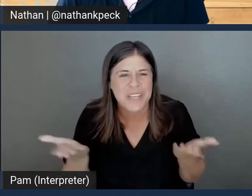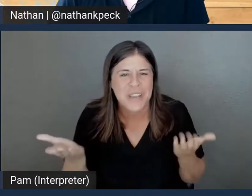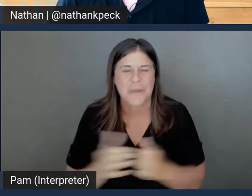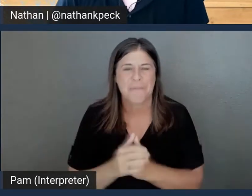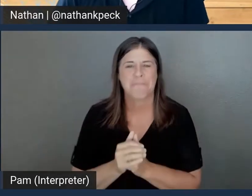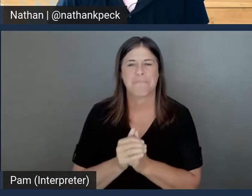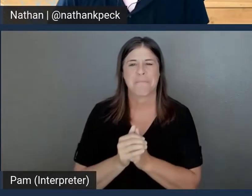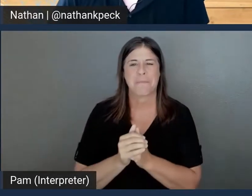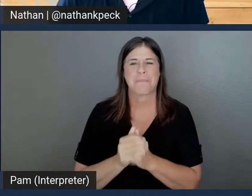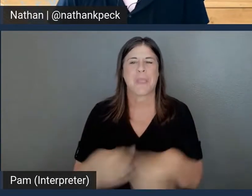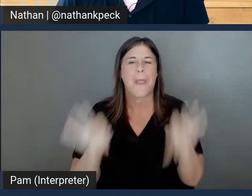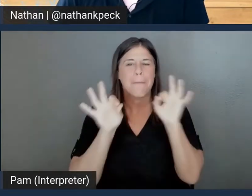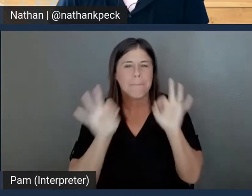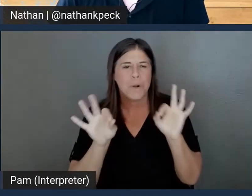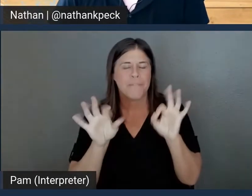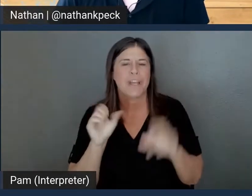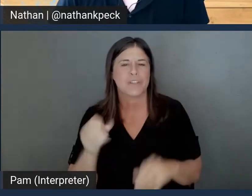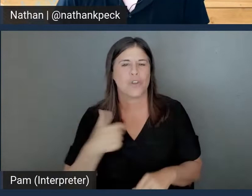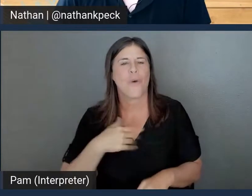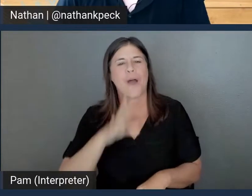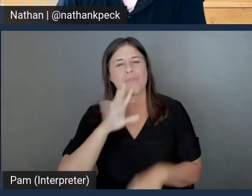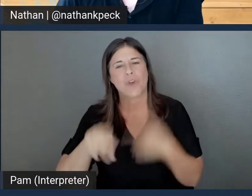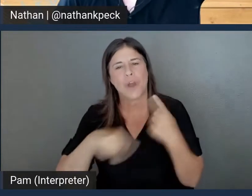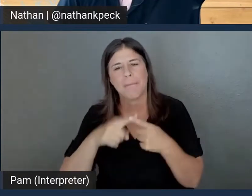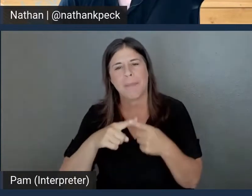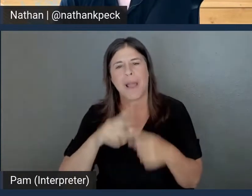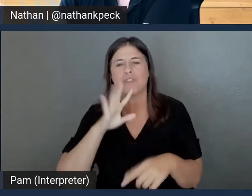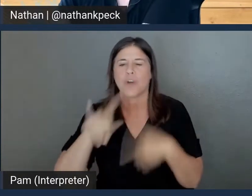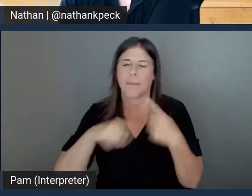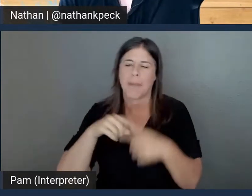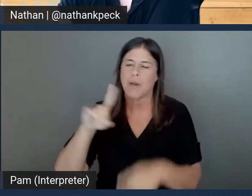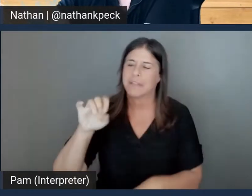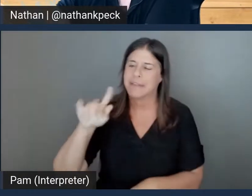Perfect. So I'm gonna talk about, I talked about the data layer, specifically,